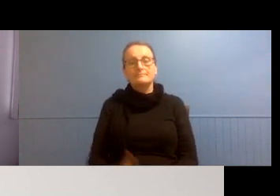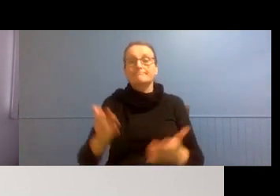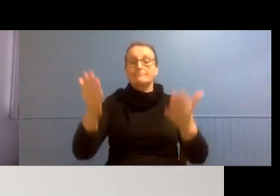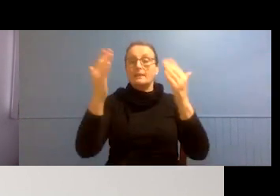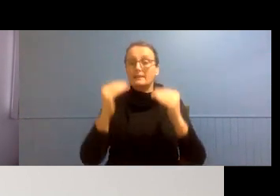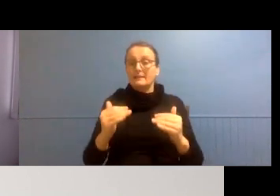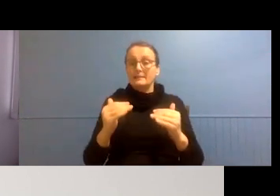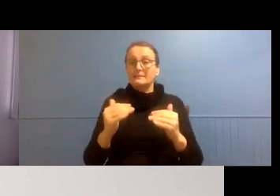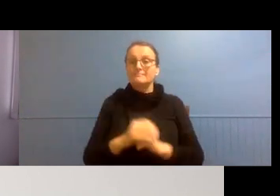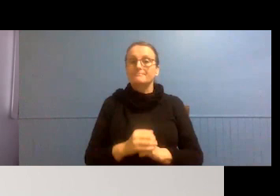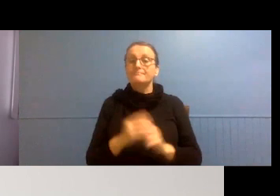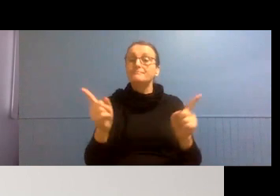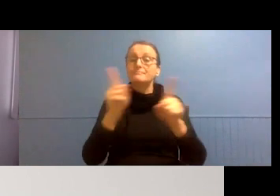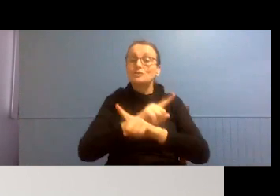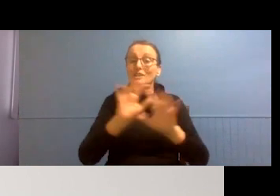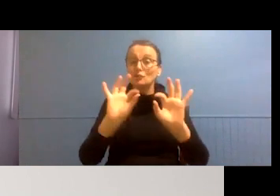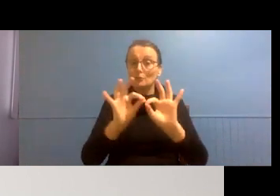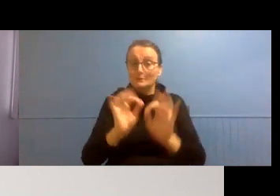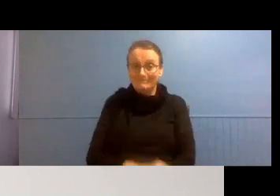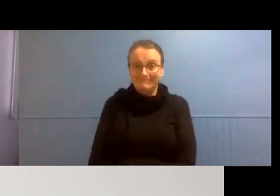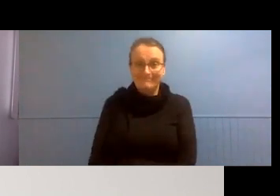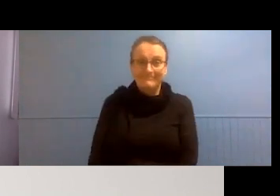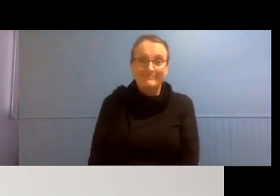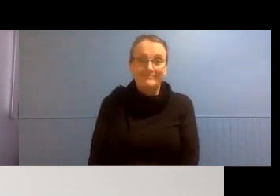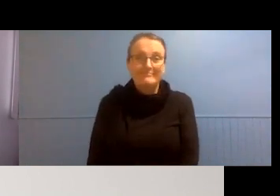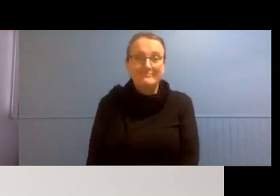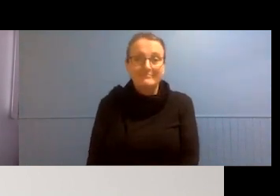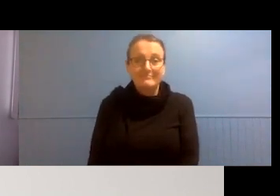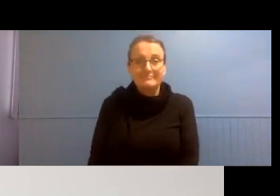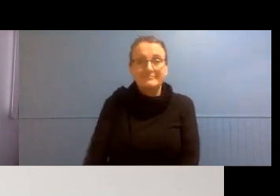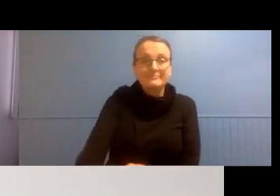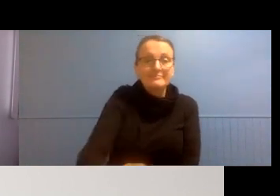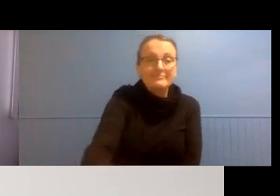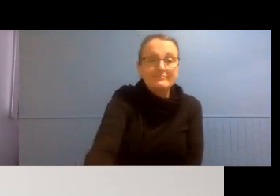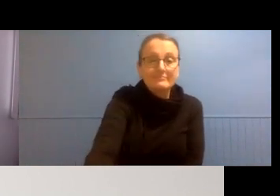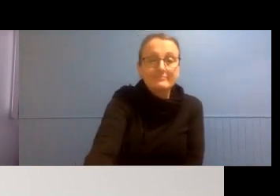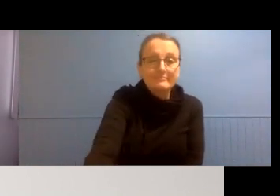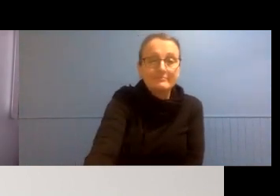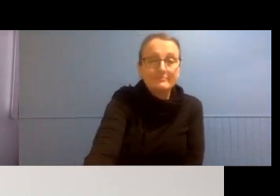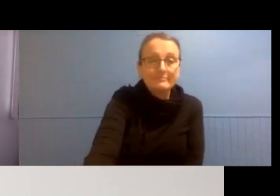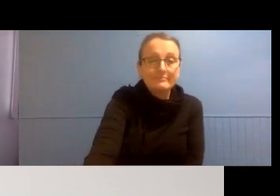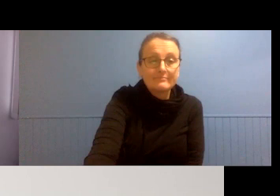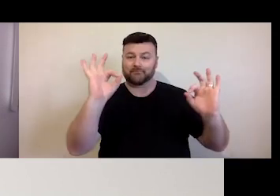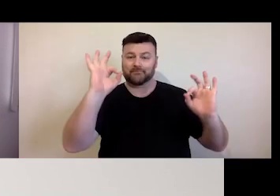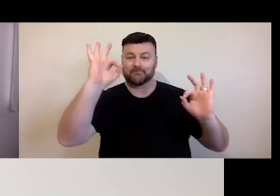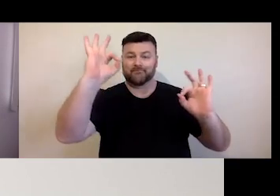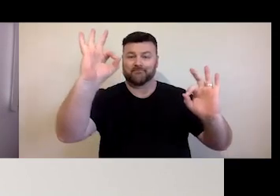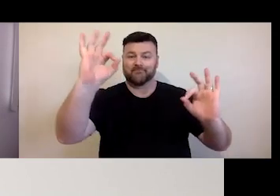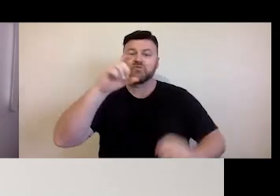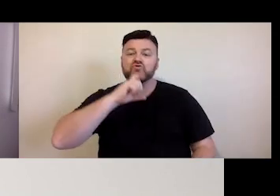slide now, I've put two red circles in the middle of the purple sections